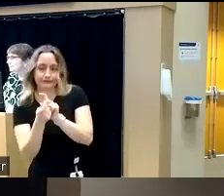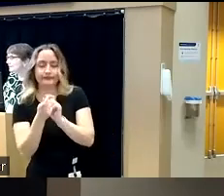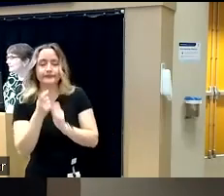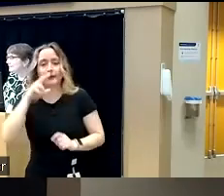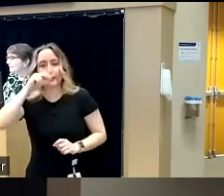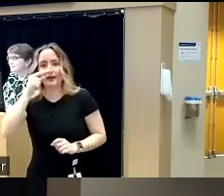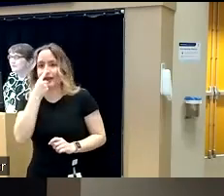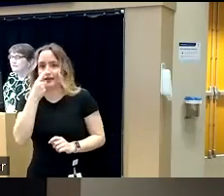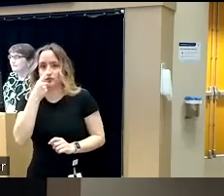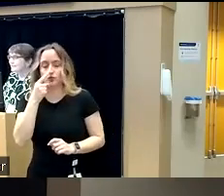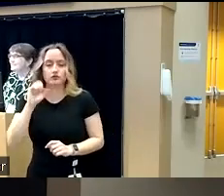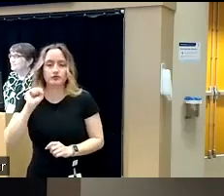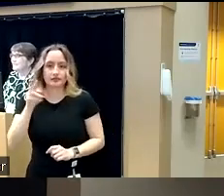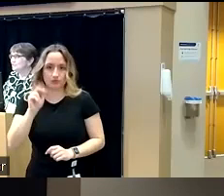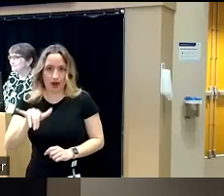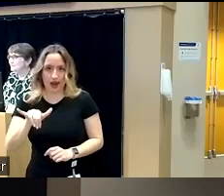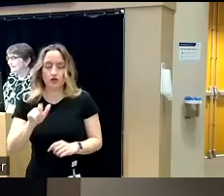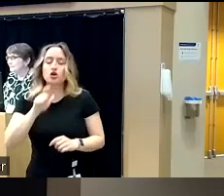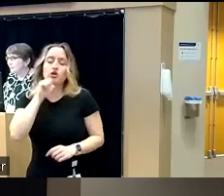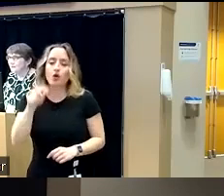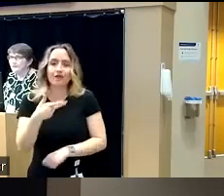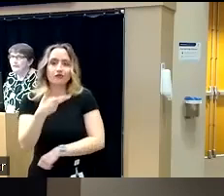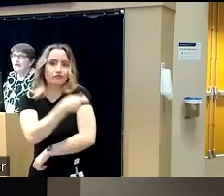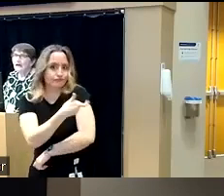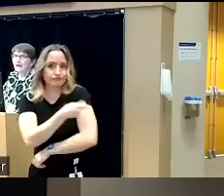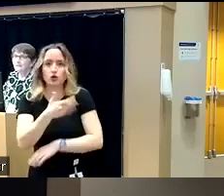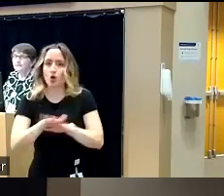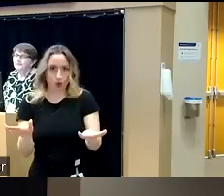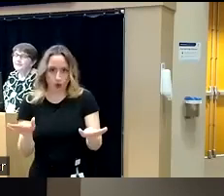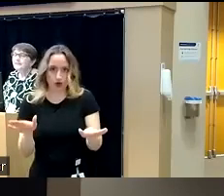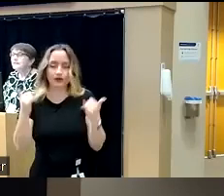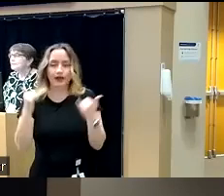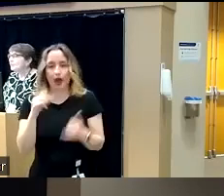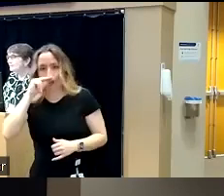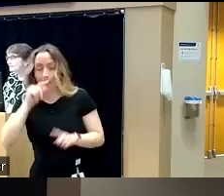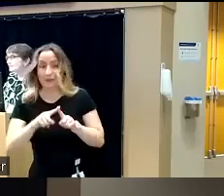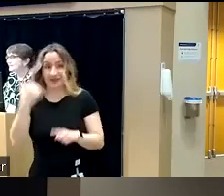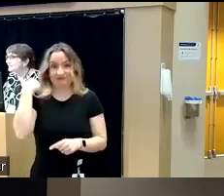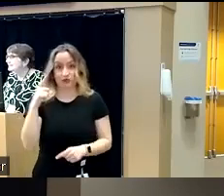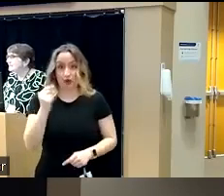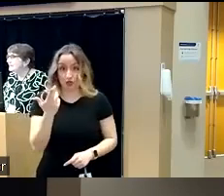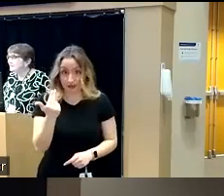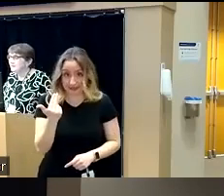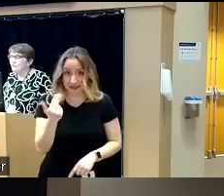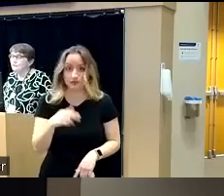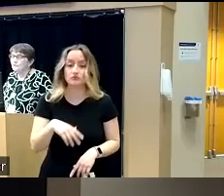don't have to worry about giving injections anymore but in the beginning in 2013 uh the